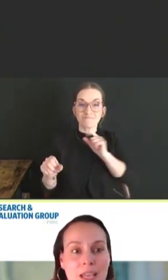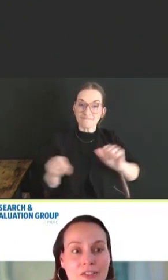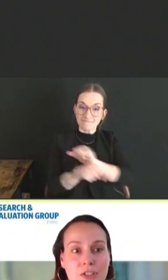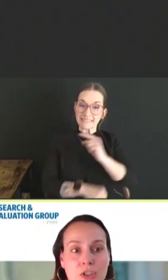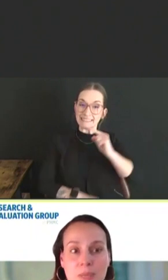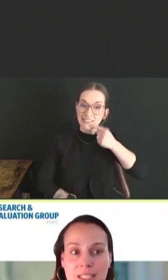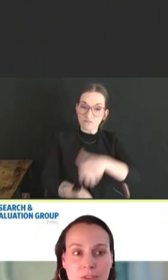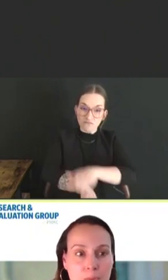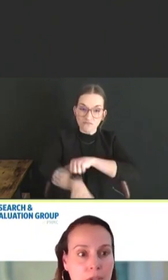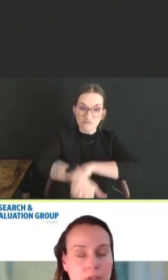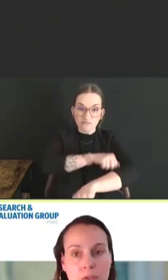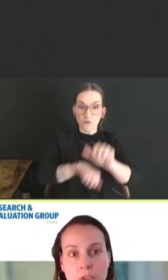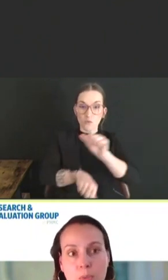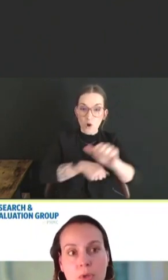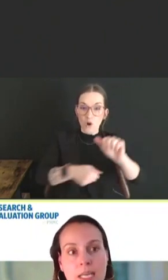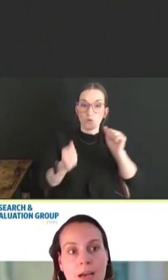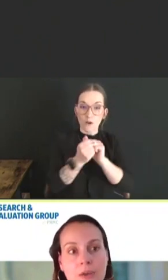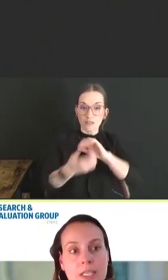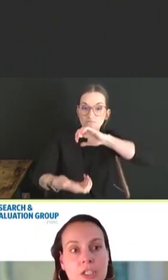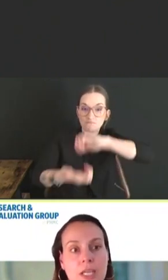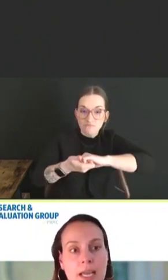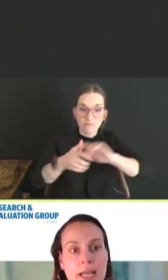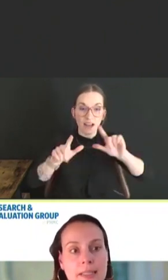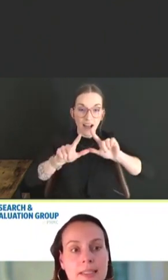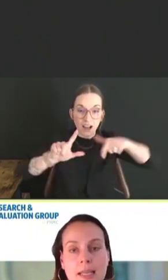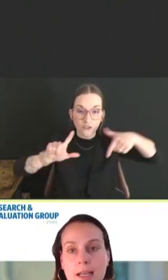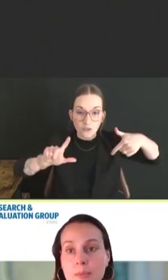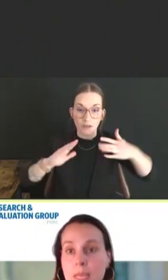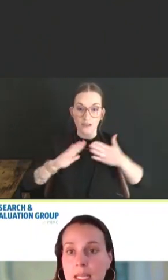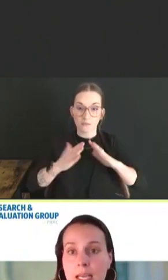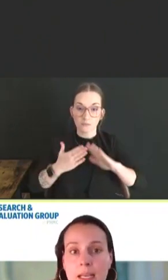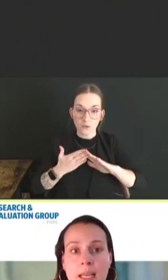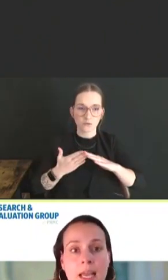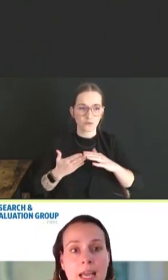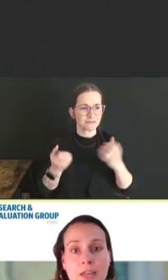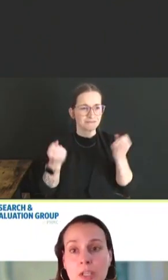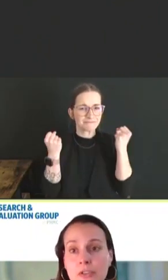We have so many different partners who supported outreach and media and you'll hear